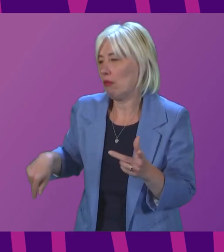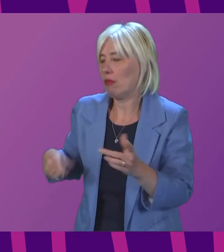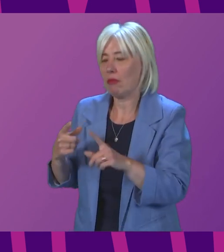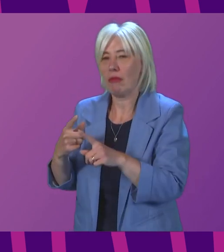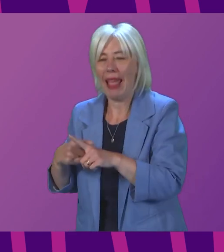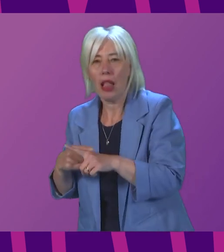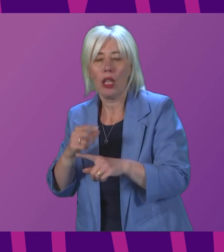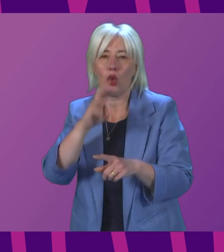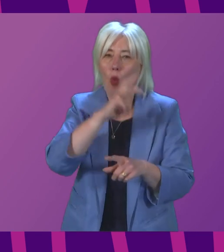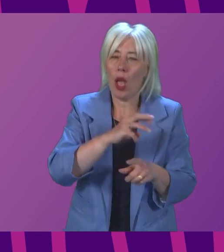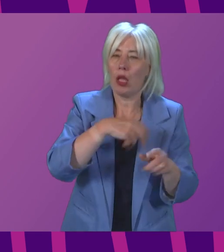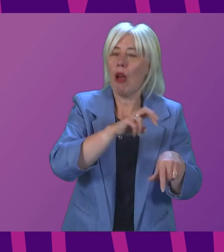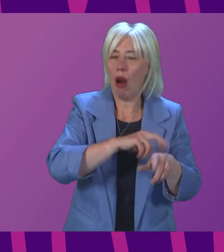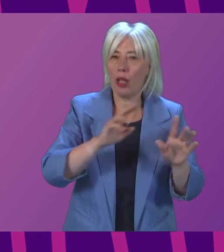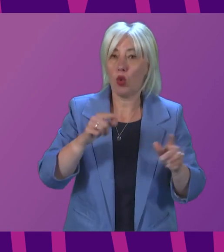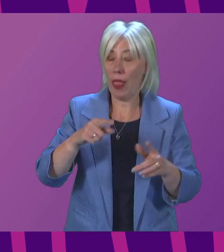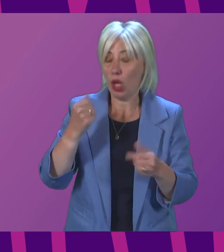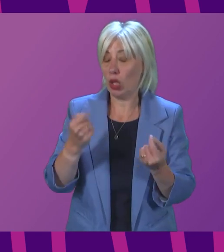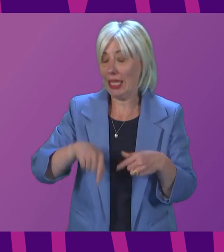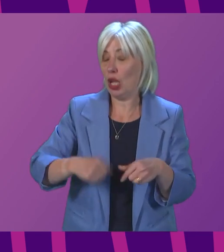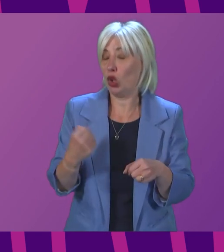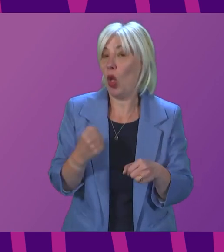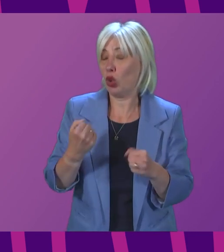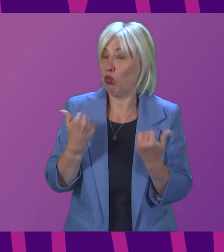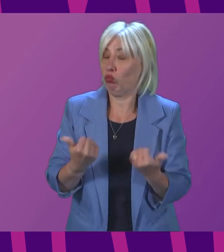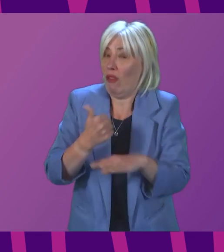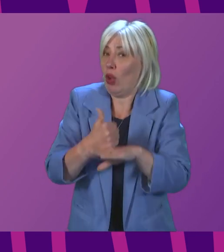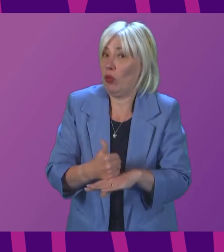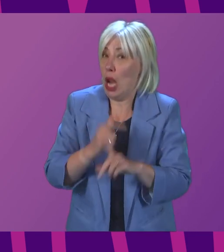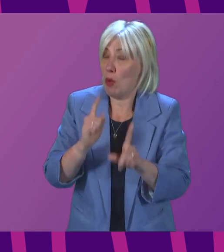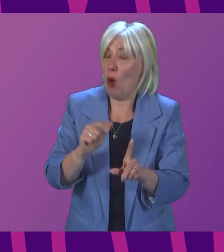We have a strong foundation in Scotland, but we recognise, as we work towards the national